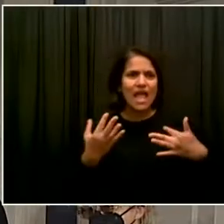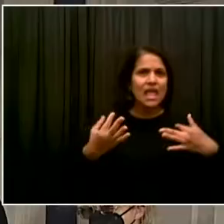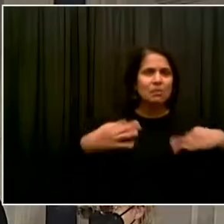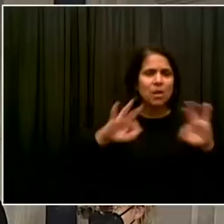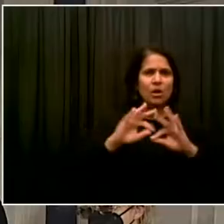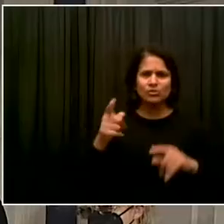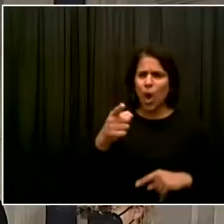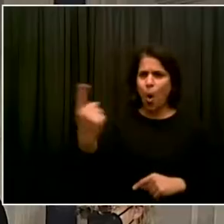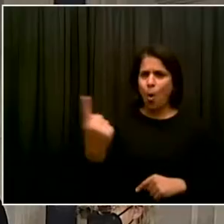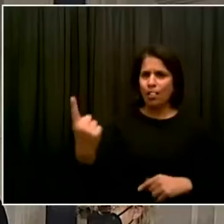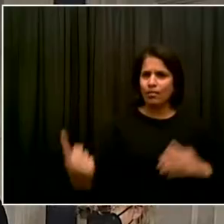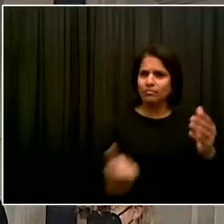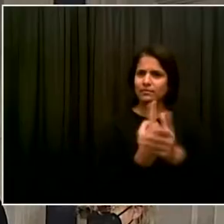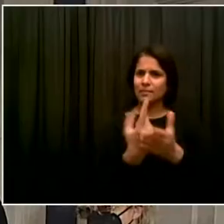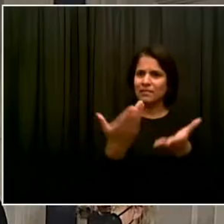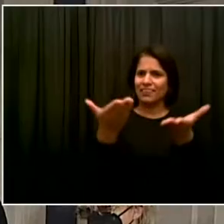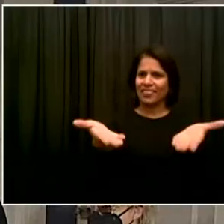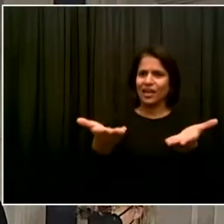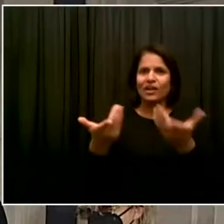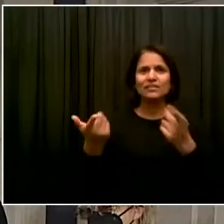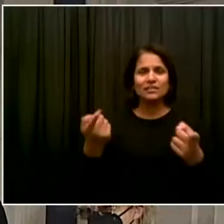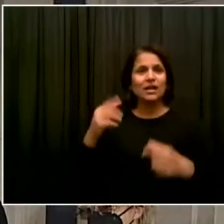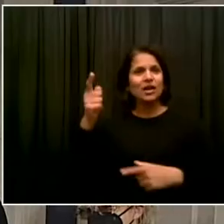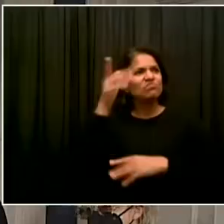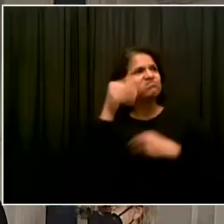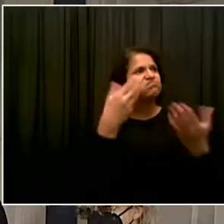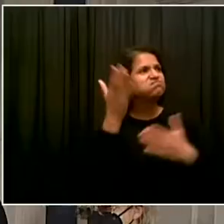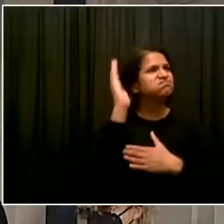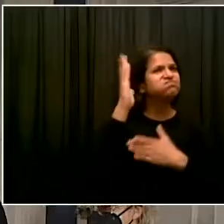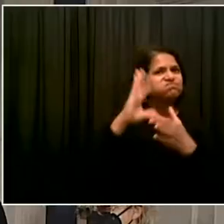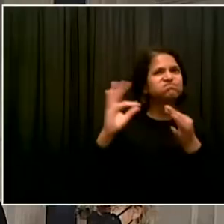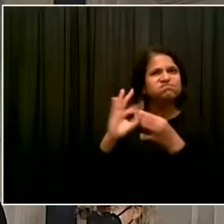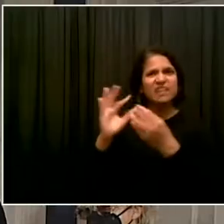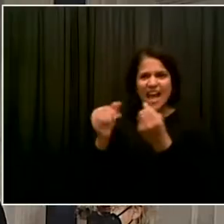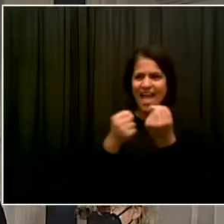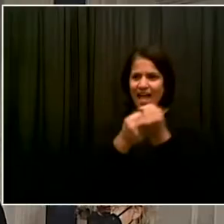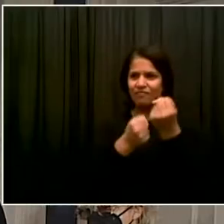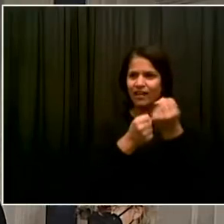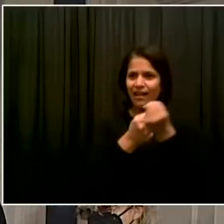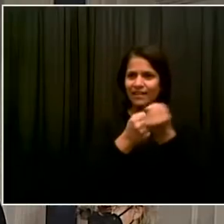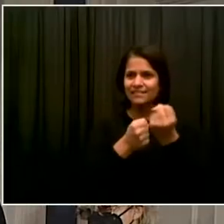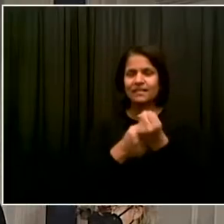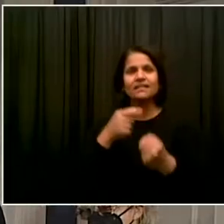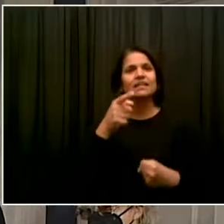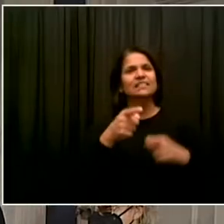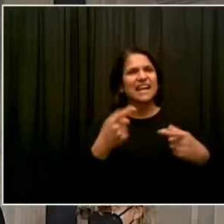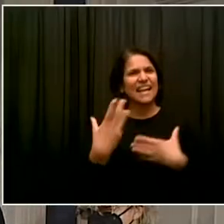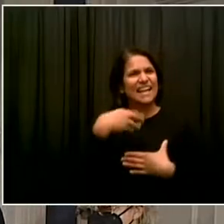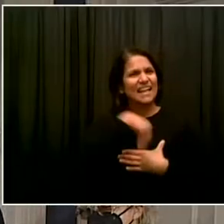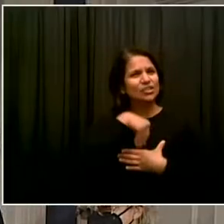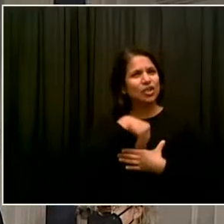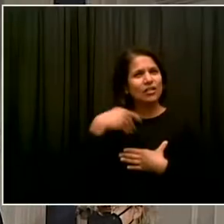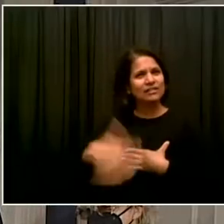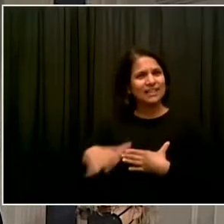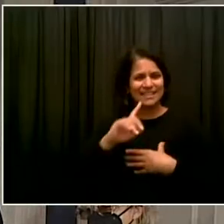GO TO RALLY, YOU ARE THERE AND EVERY TIME